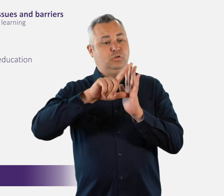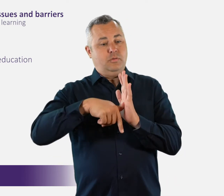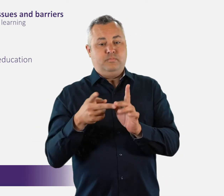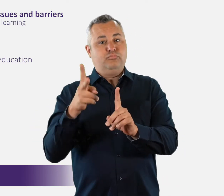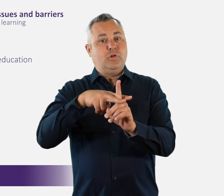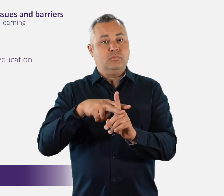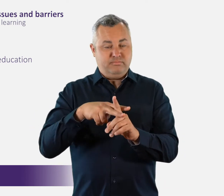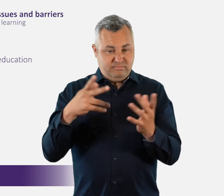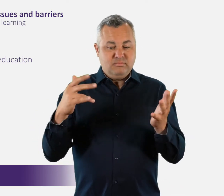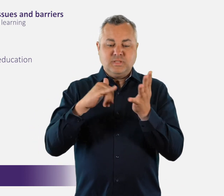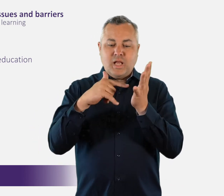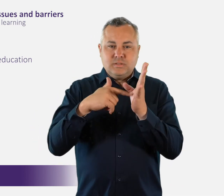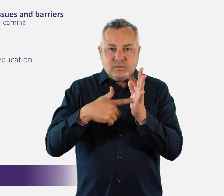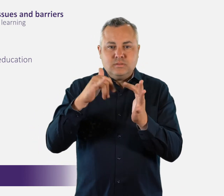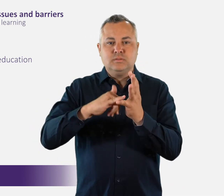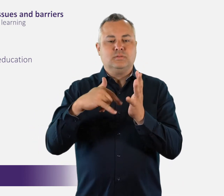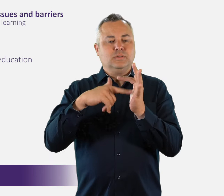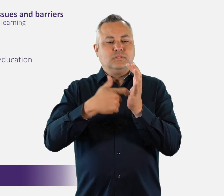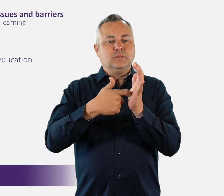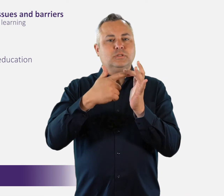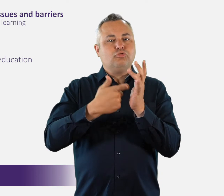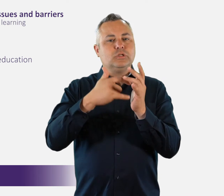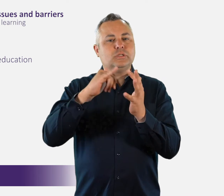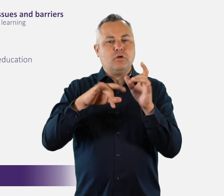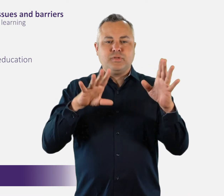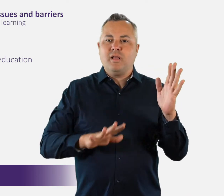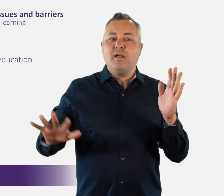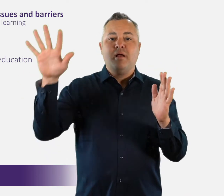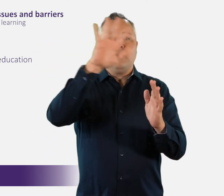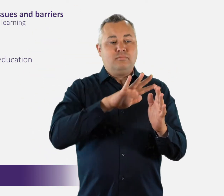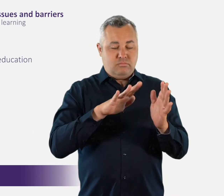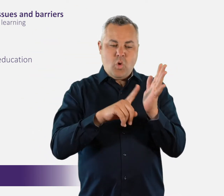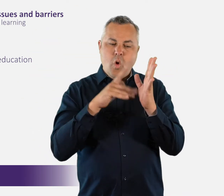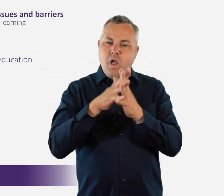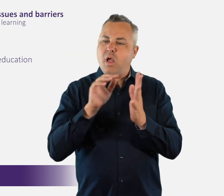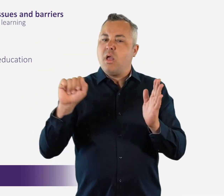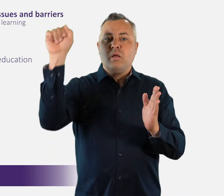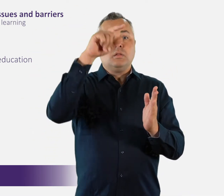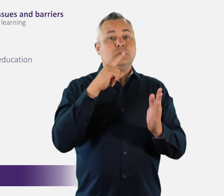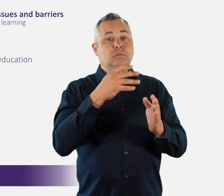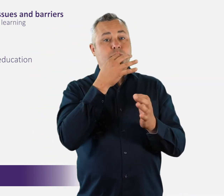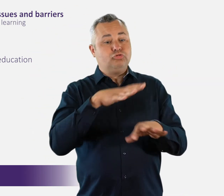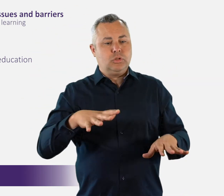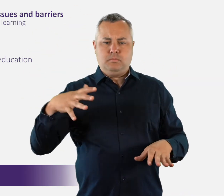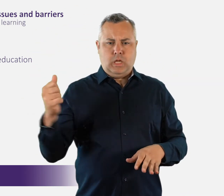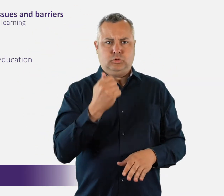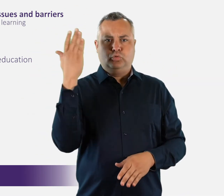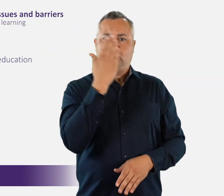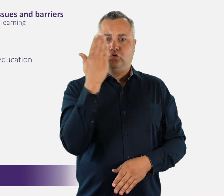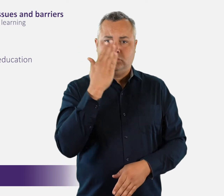All States and Territories allow for exemptions to compulsory schooling of children,